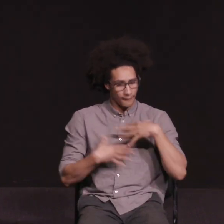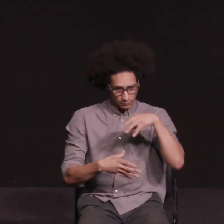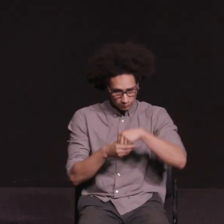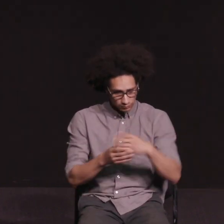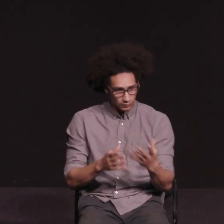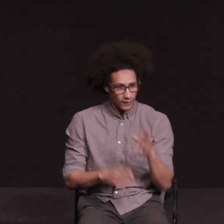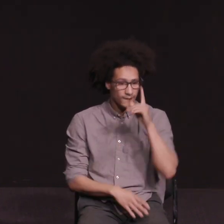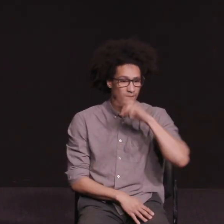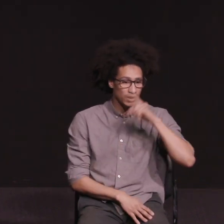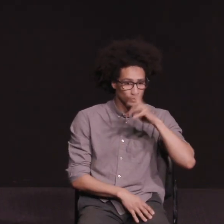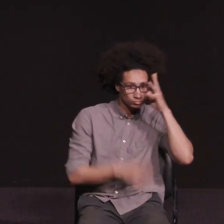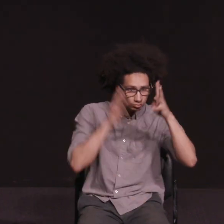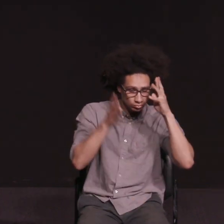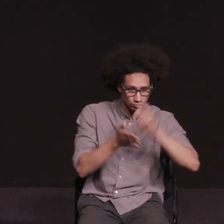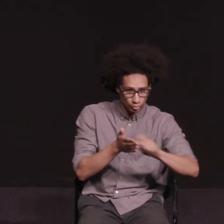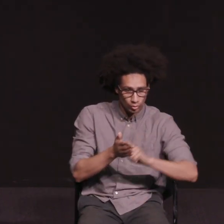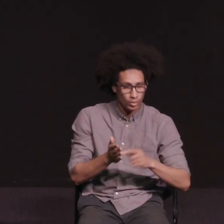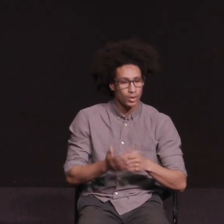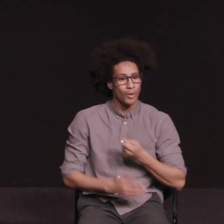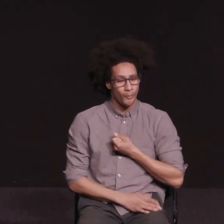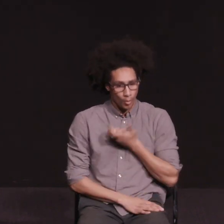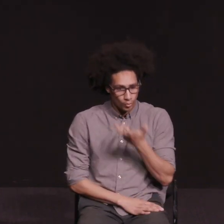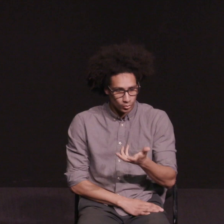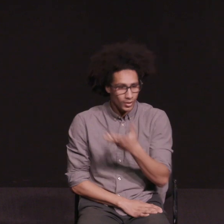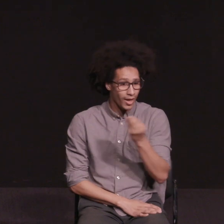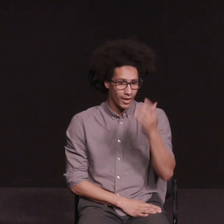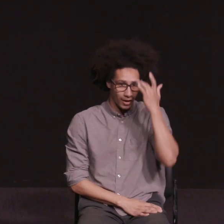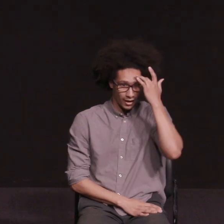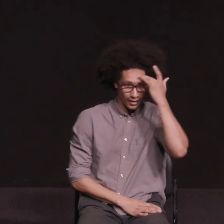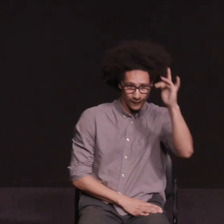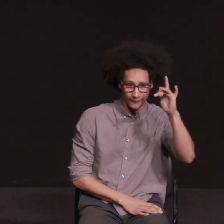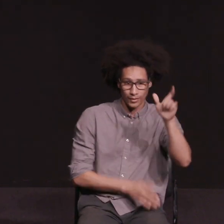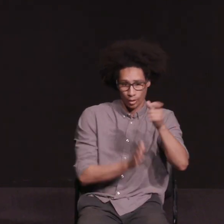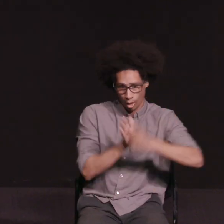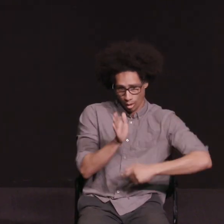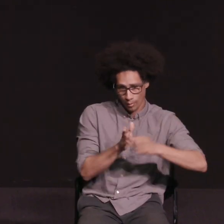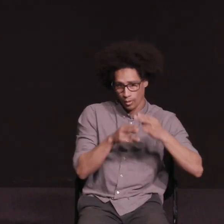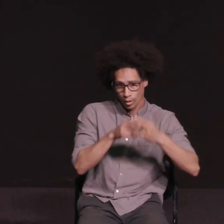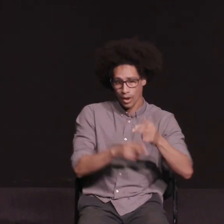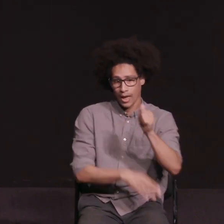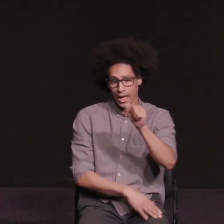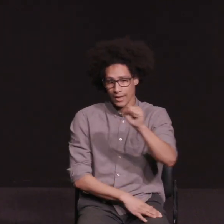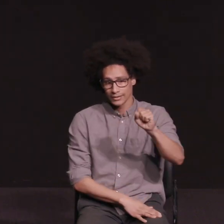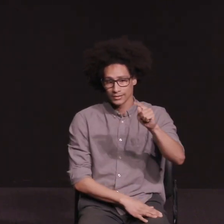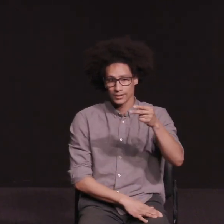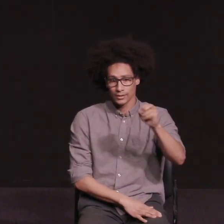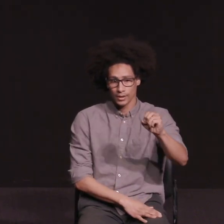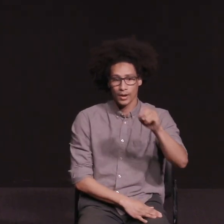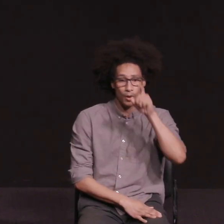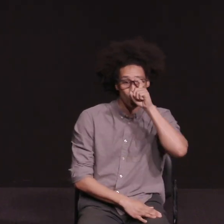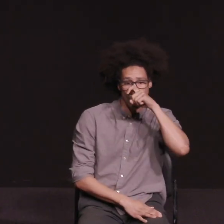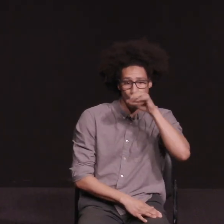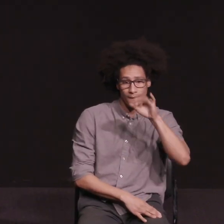a clever column called "As the Crow Flies," and the crow was ingenious.